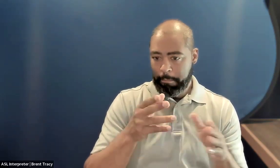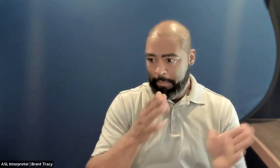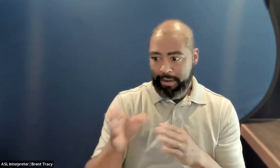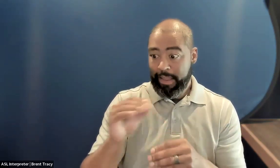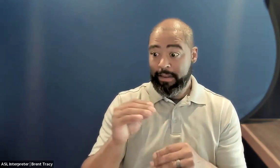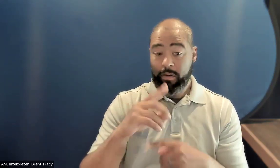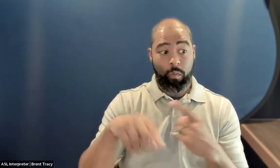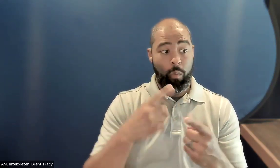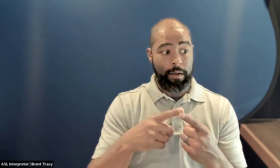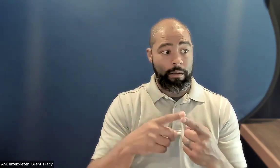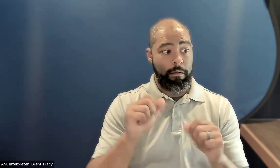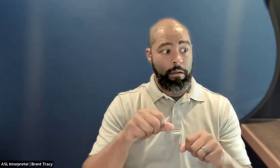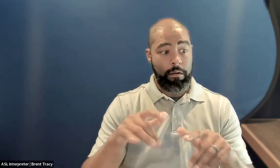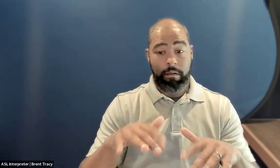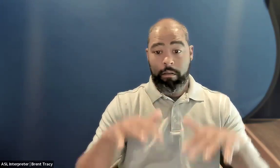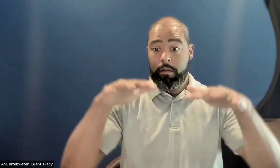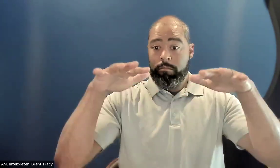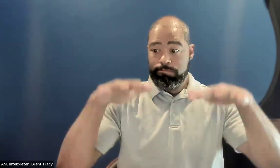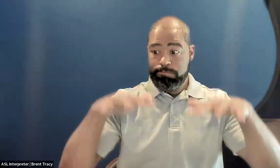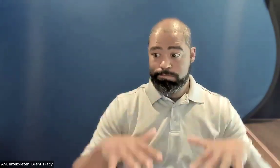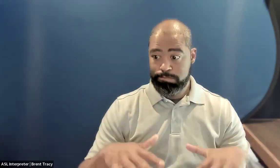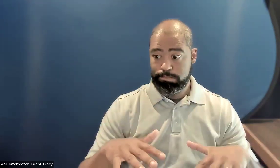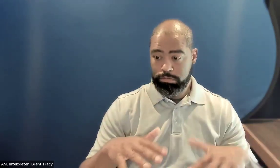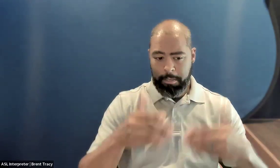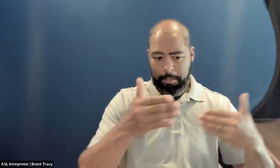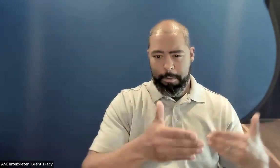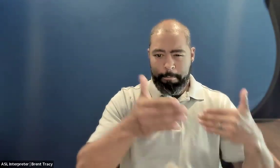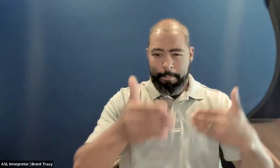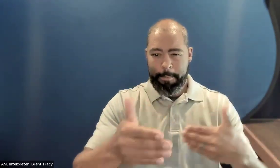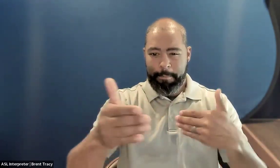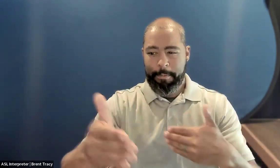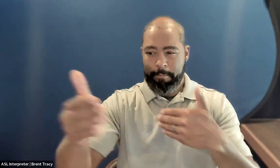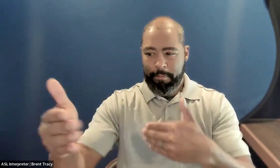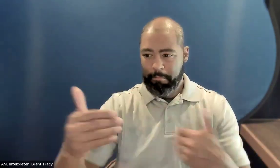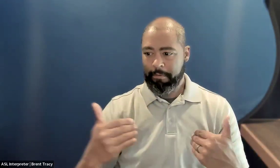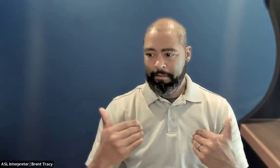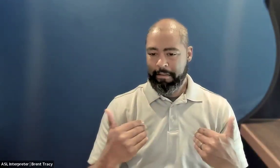Next slide, here's an example of what the expanded information